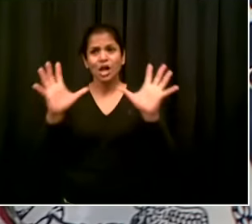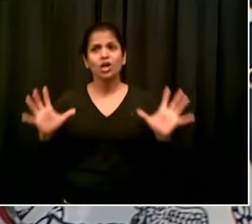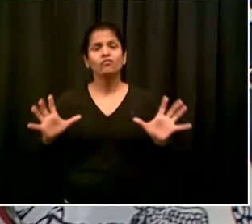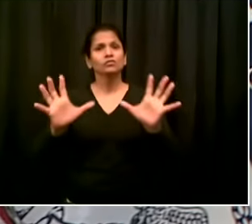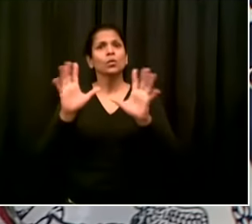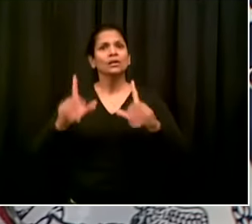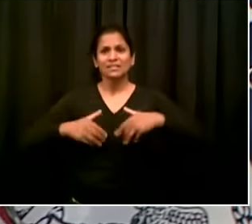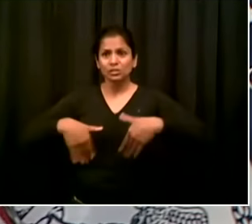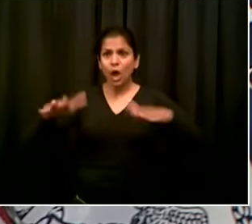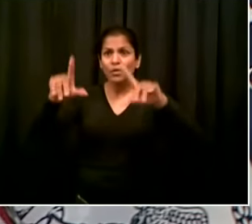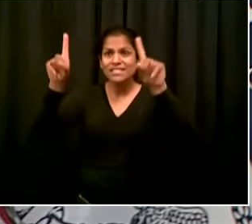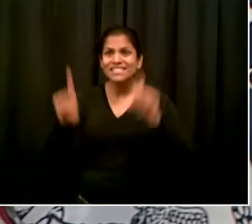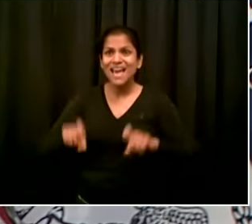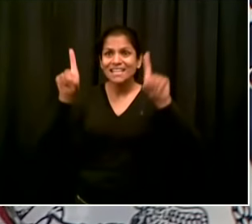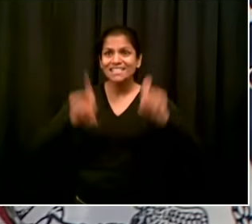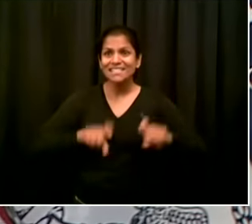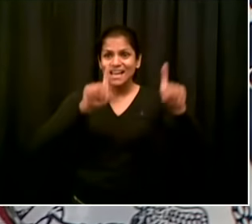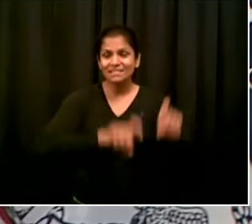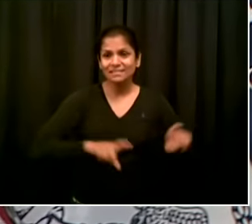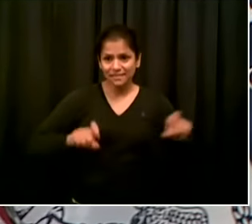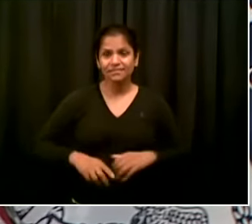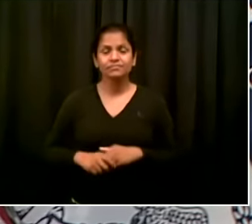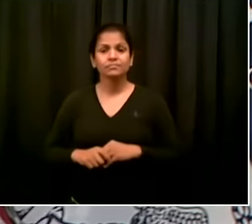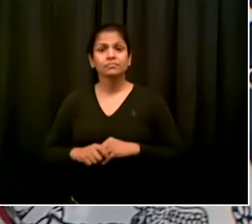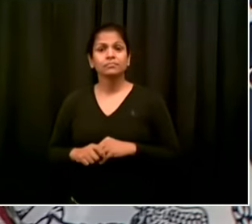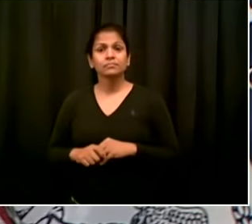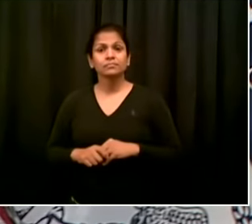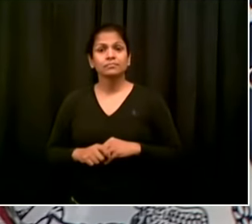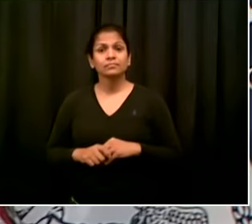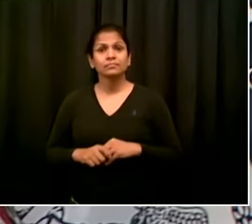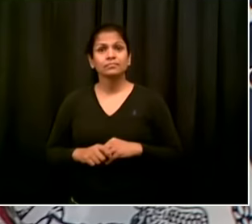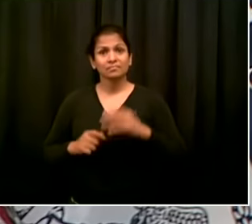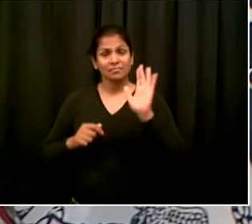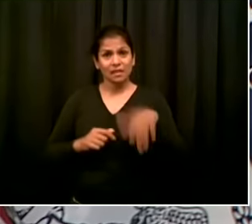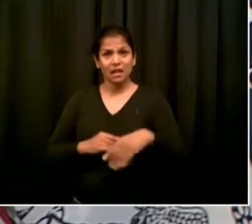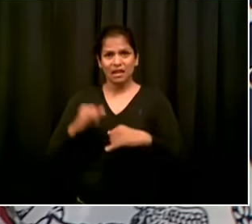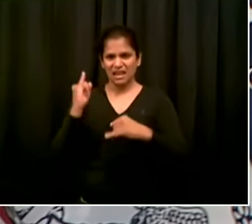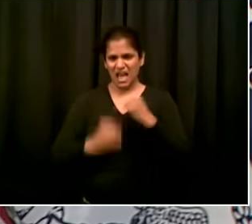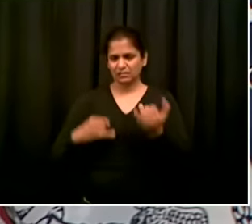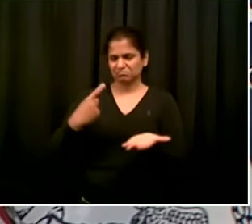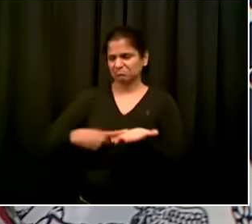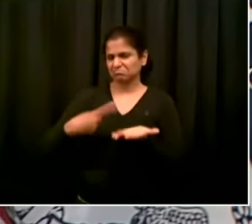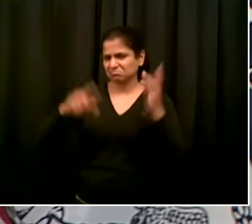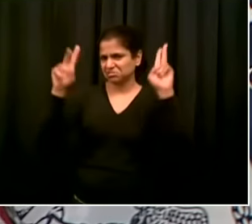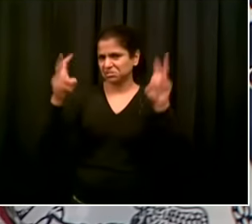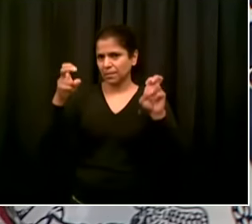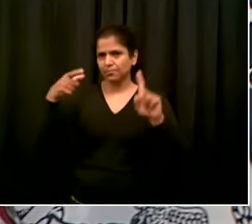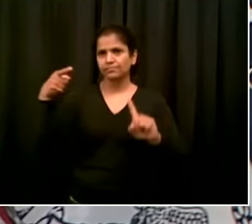PREANTS TO GO AHEAD AND ACCEPTED THEM BACK AND IF THEY HAVE CONCERNS